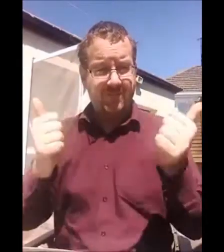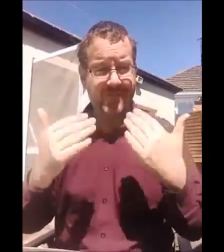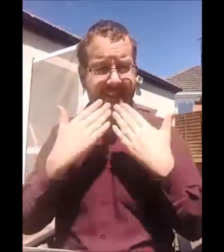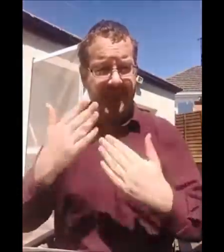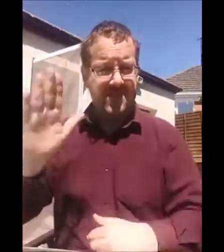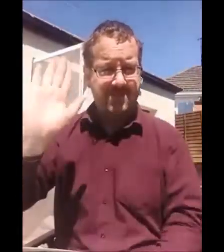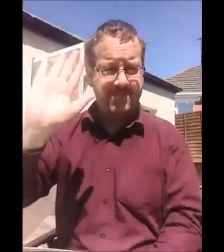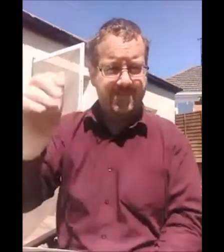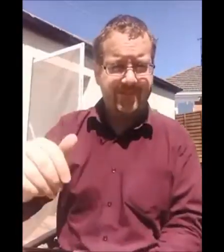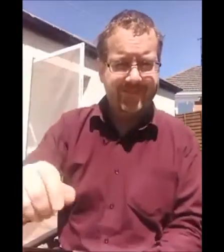... okay, so thank you very much!